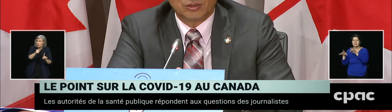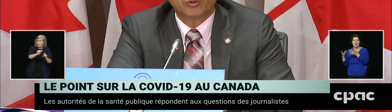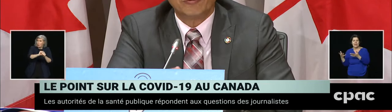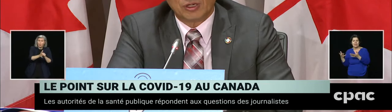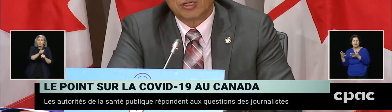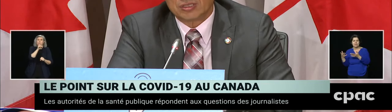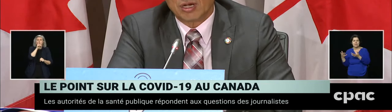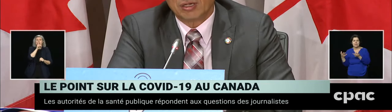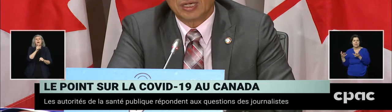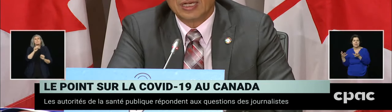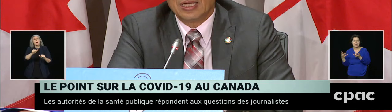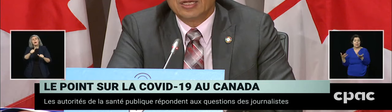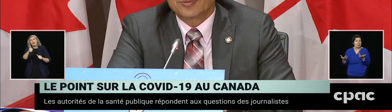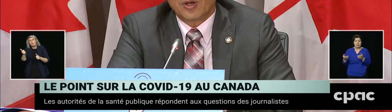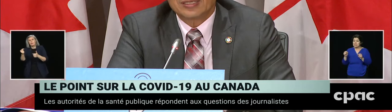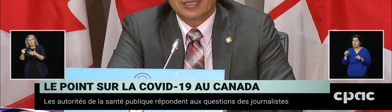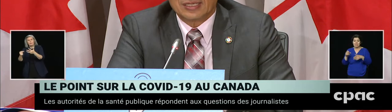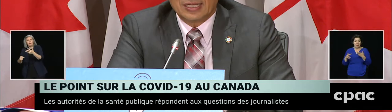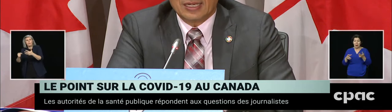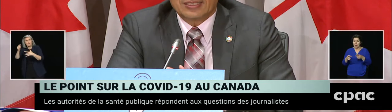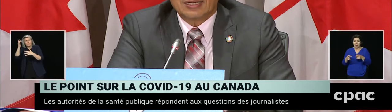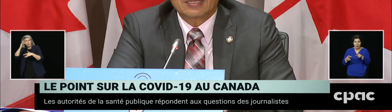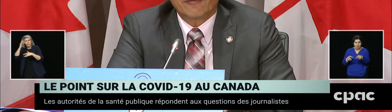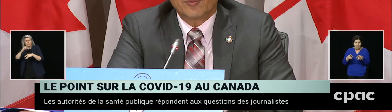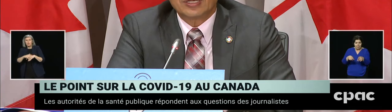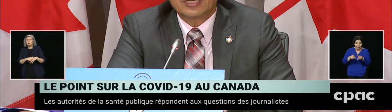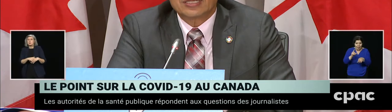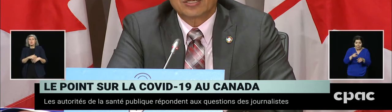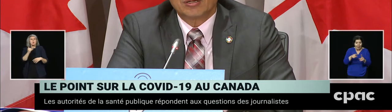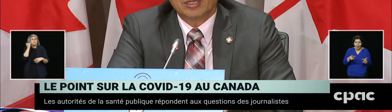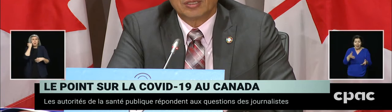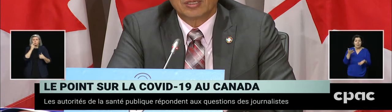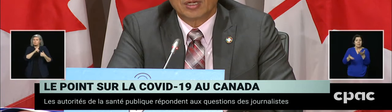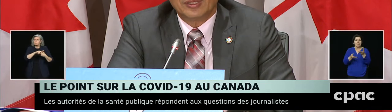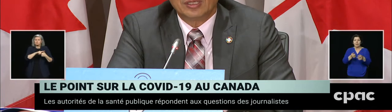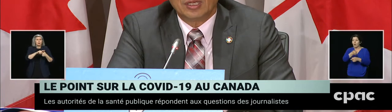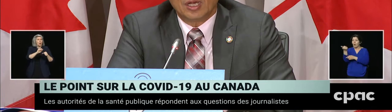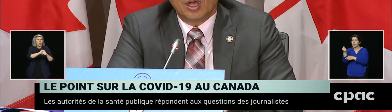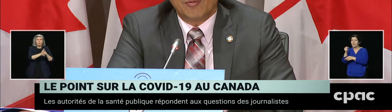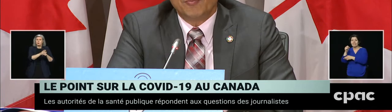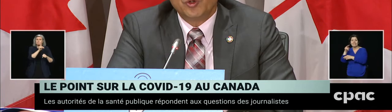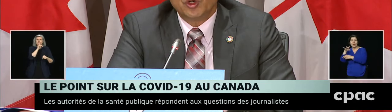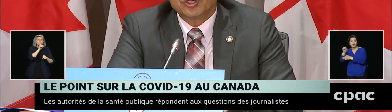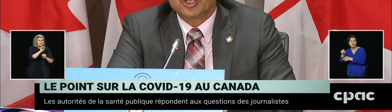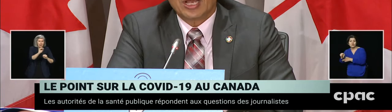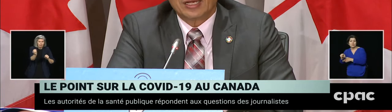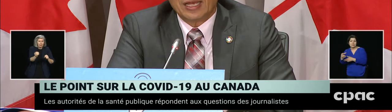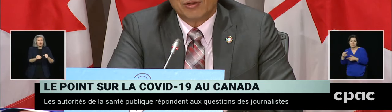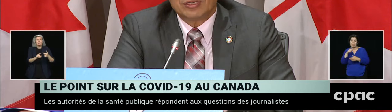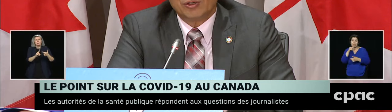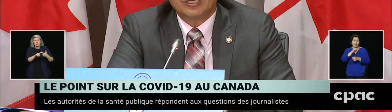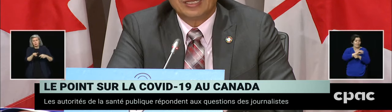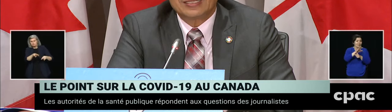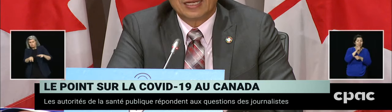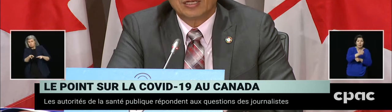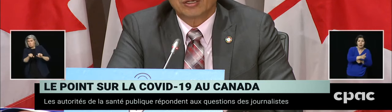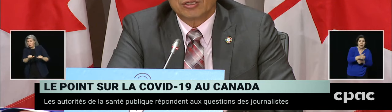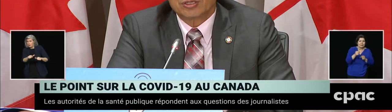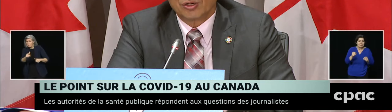INFECTIONS. IF IT'S NOT COVID, WE CAN AT LEAST DIAGNOSE THE FLU OR